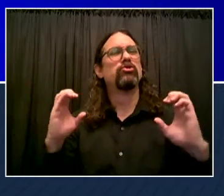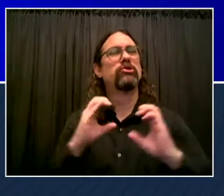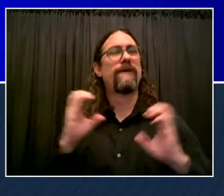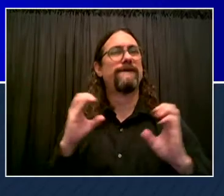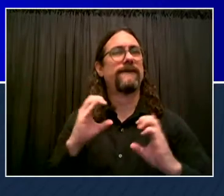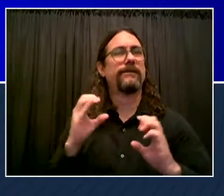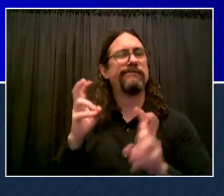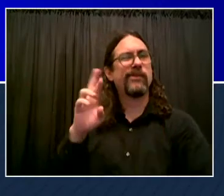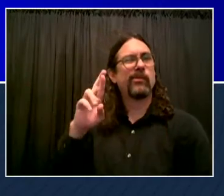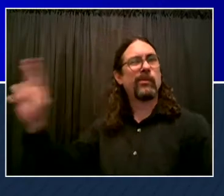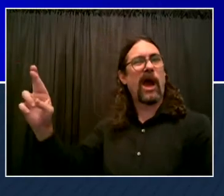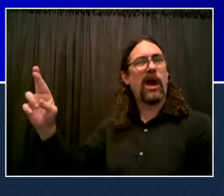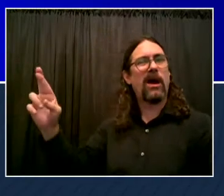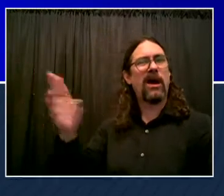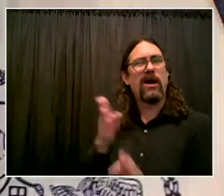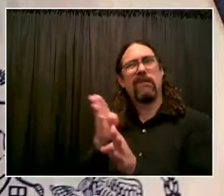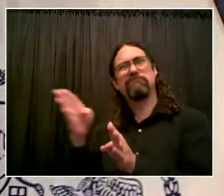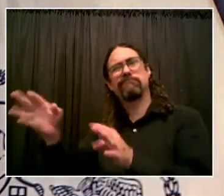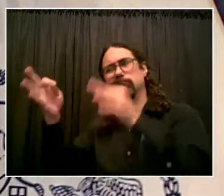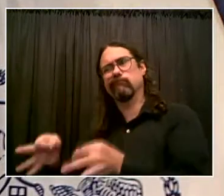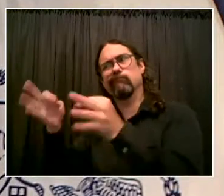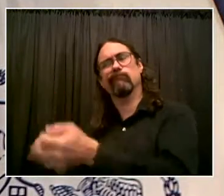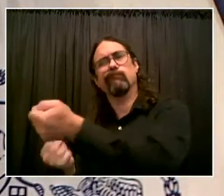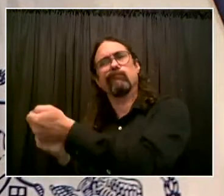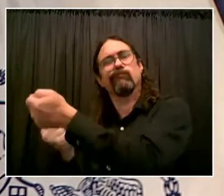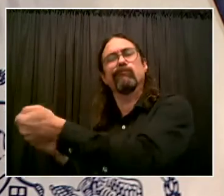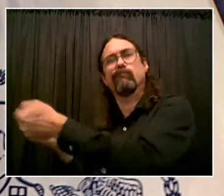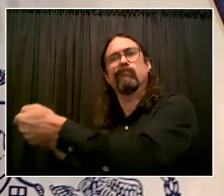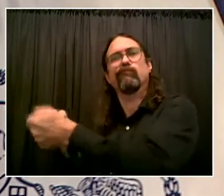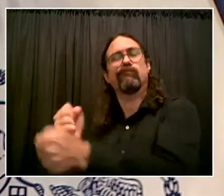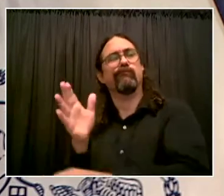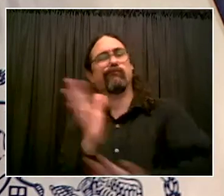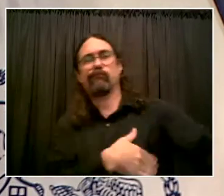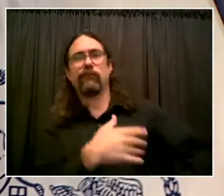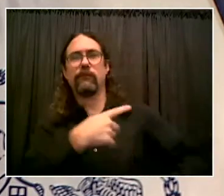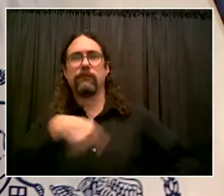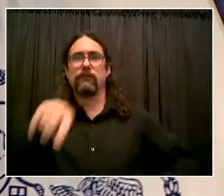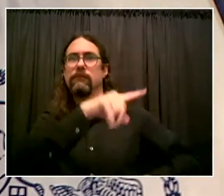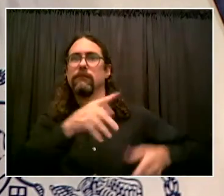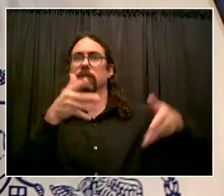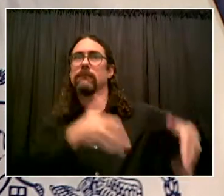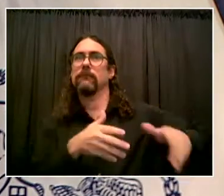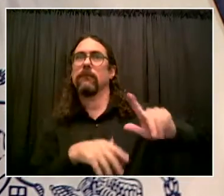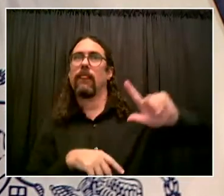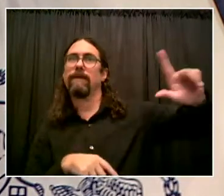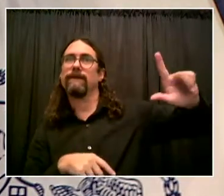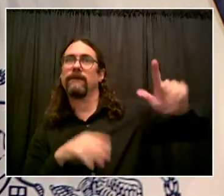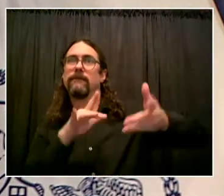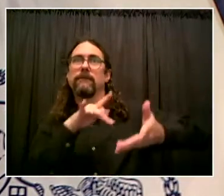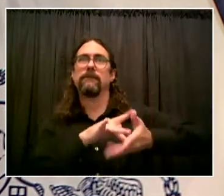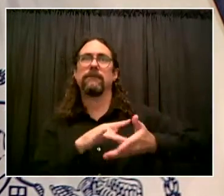LIERTALYL BEEN THE LAW OF THE LAND. THIS IS A MOMENT WE SHOULD TAKE SERIOUSLY AND SEE IT AS A